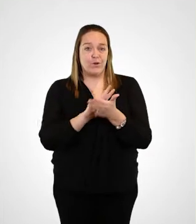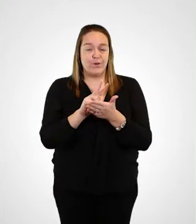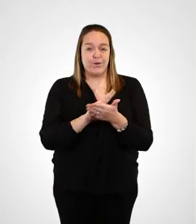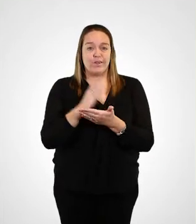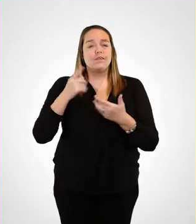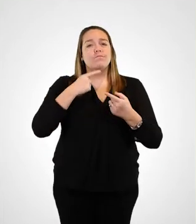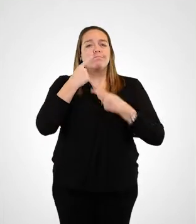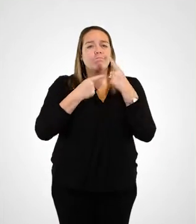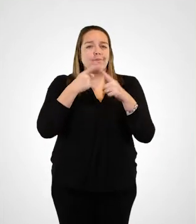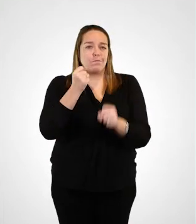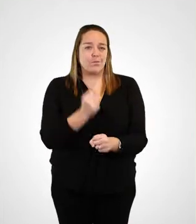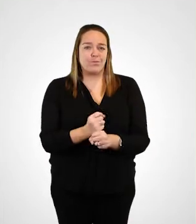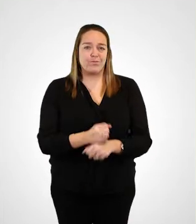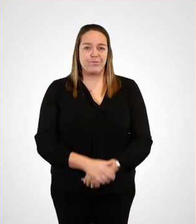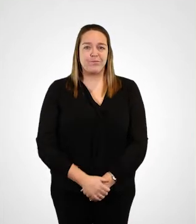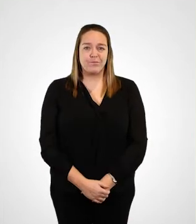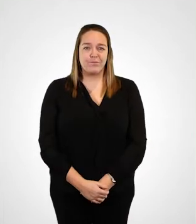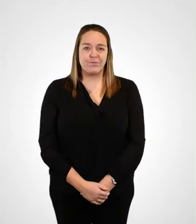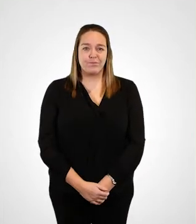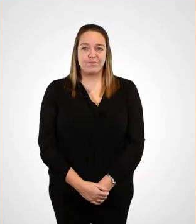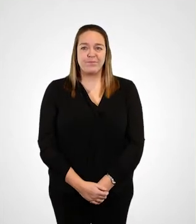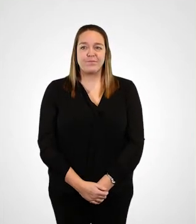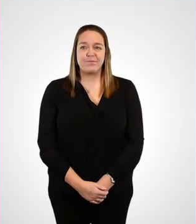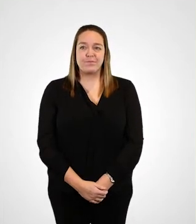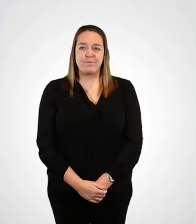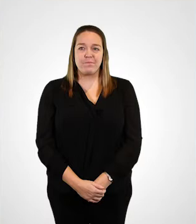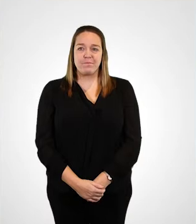Let's take a look at this video clip to get an example of that.